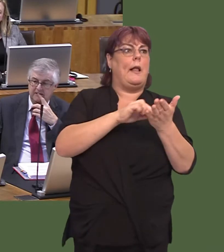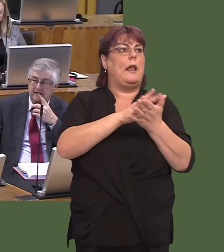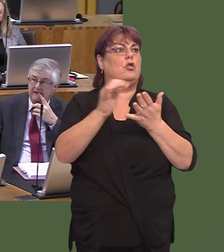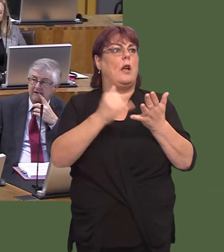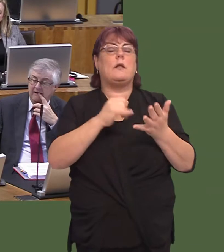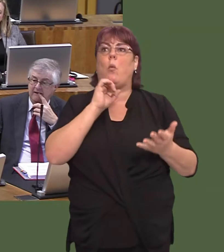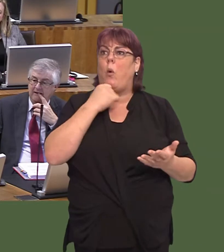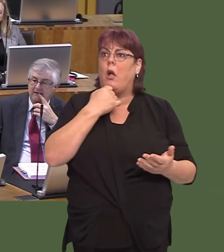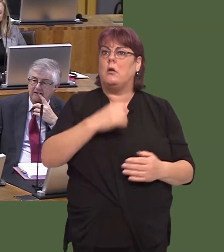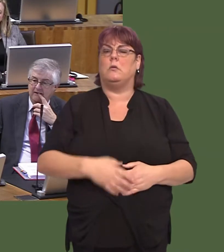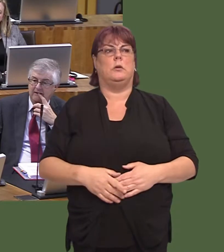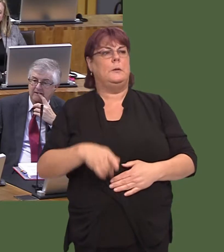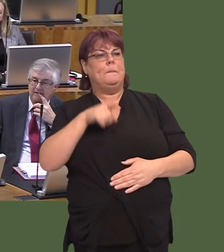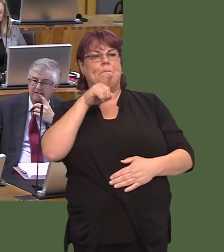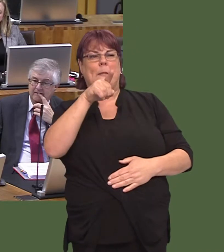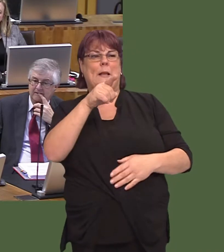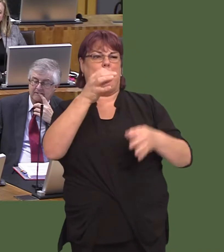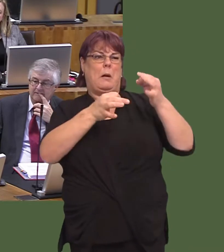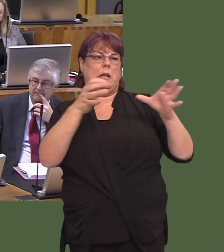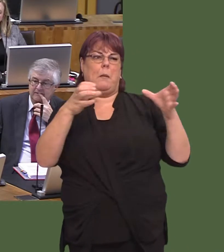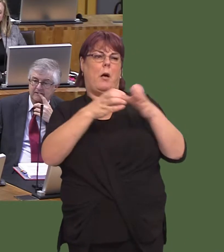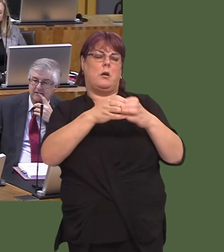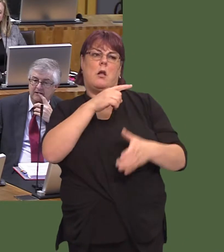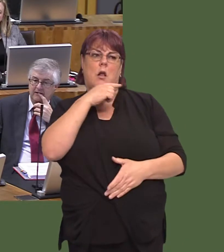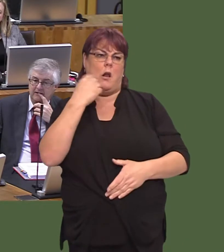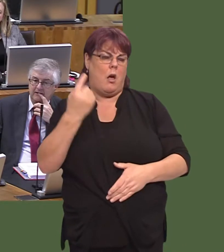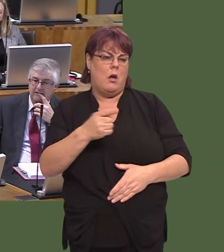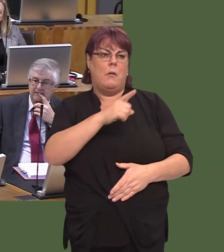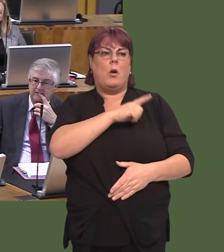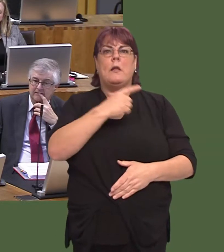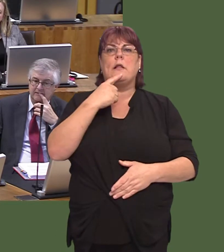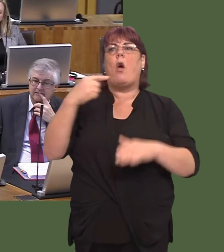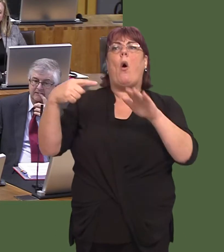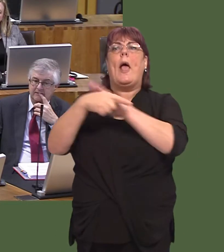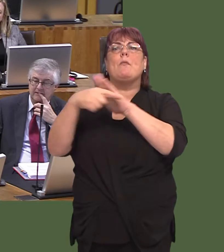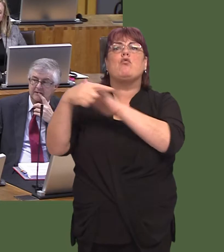The myth that is peddled by his party is that, somehow, immigration puts a strain on the NHS.